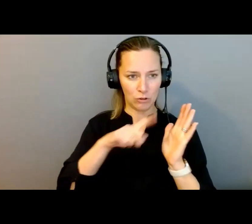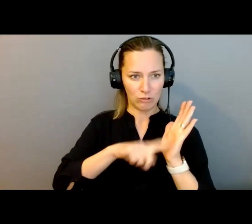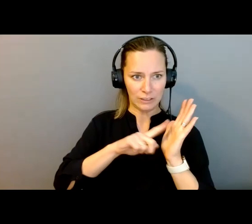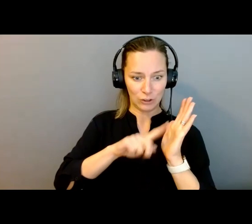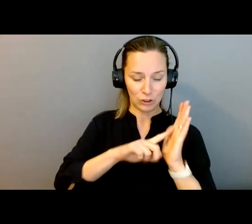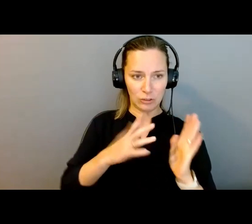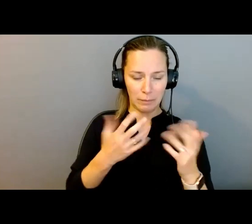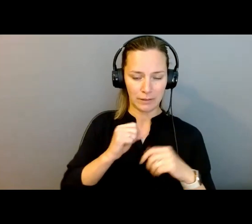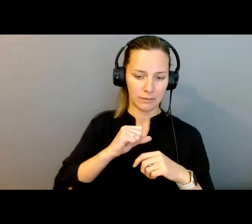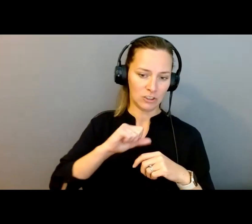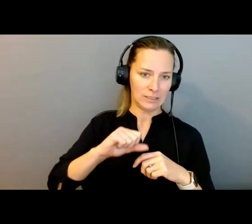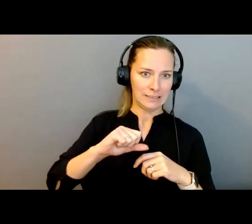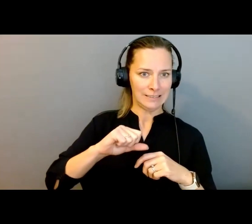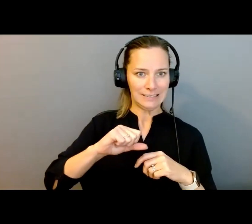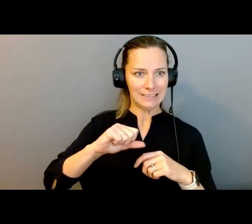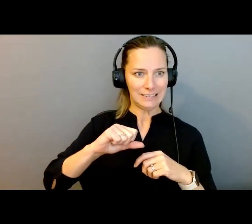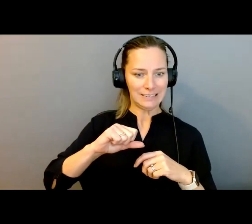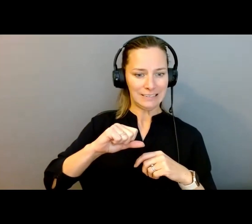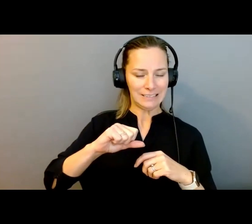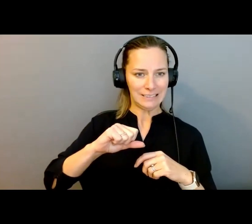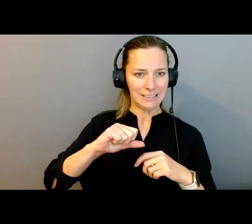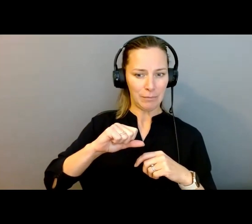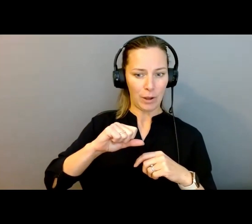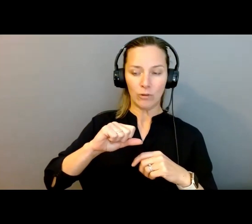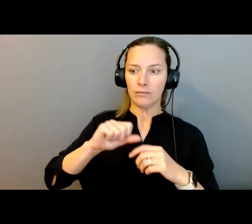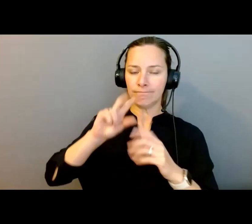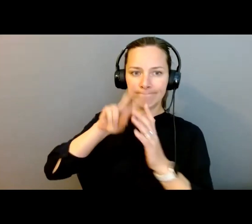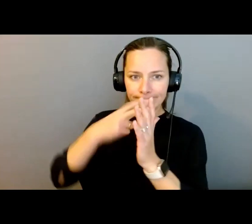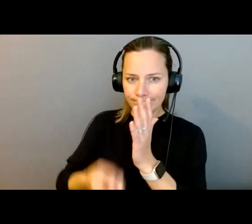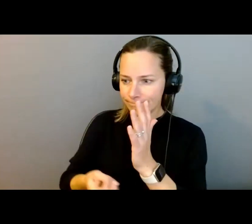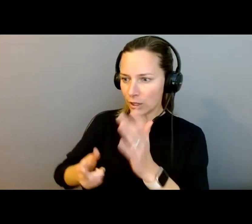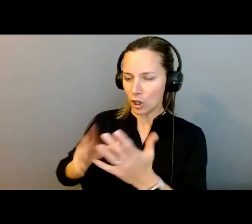doing work to learn about lived experience and connect to community.